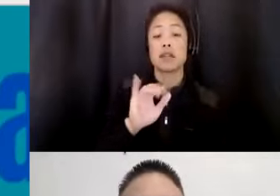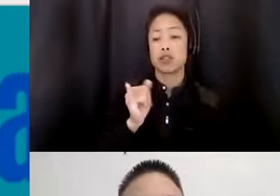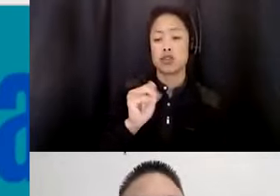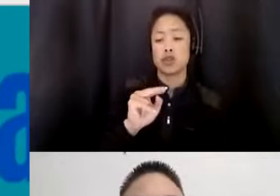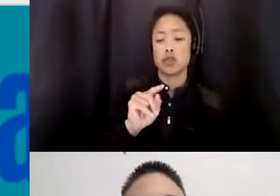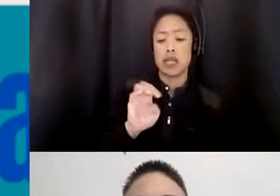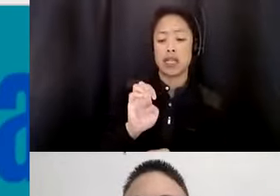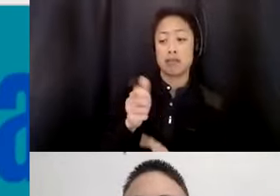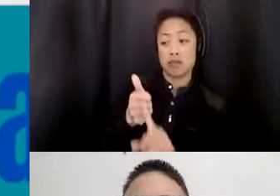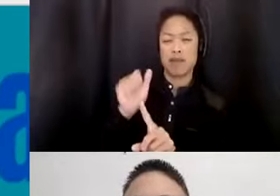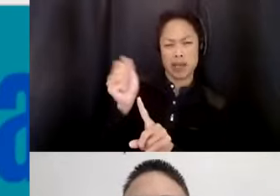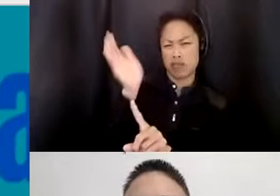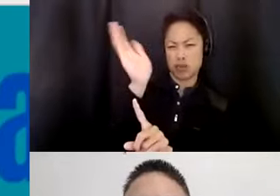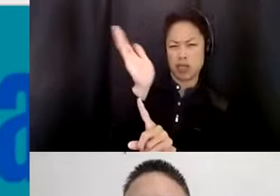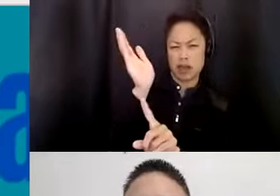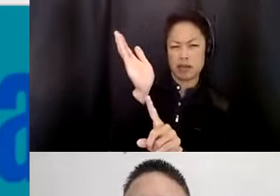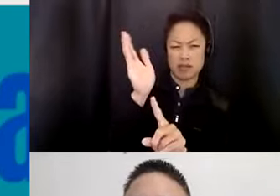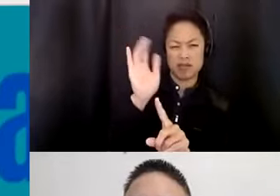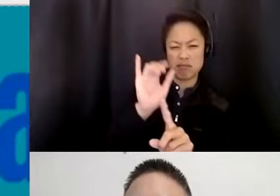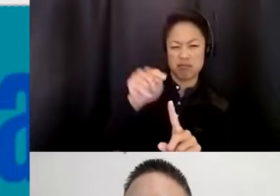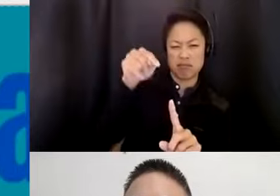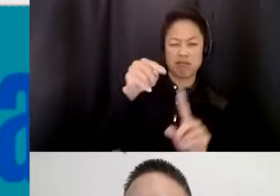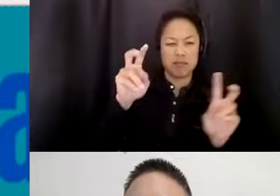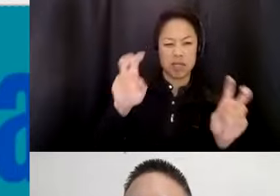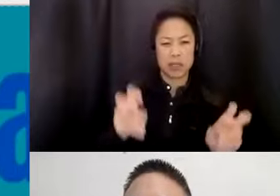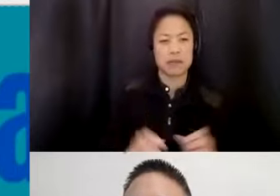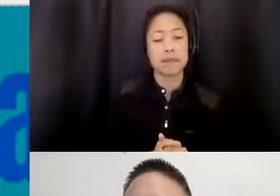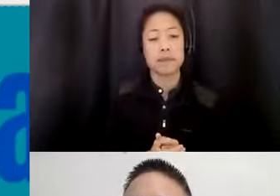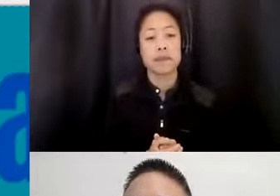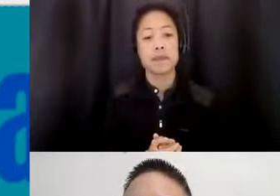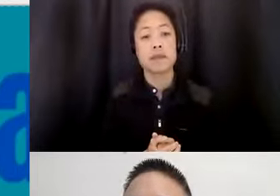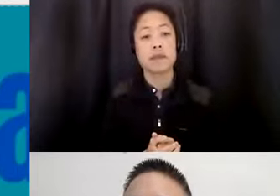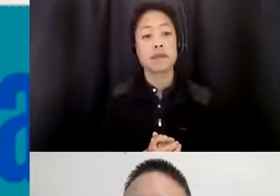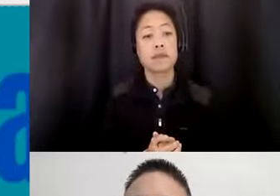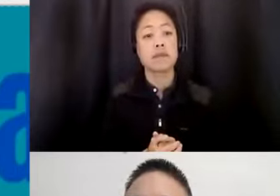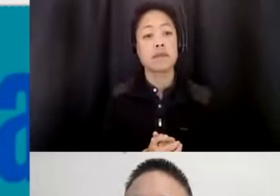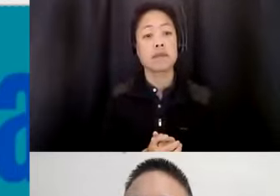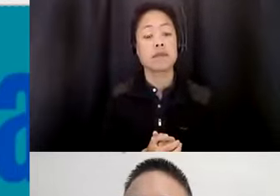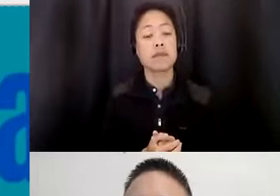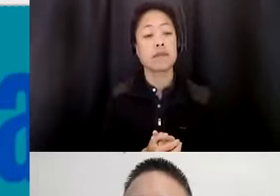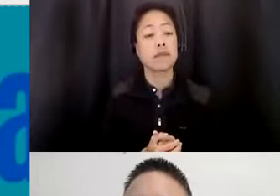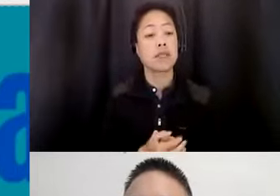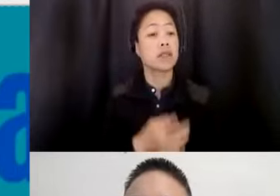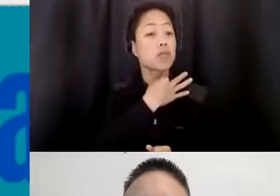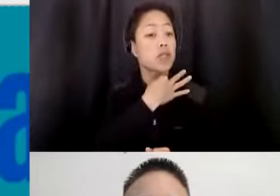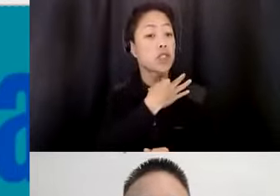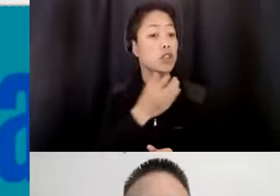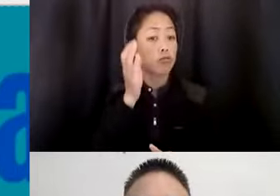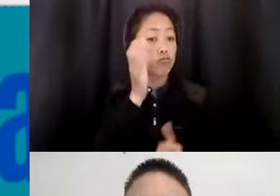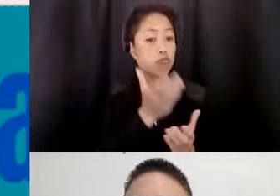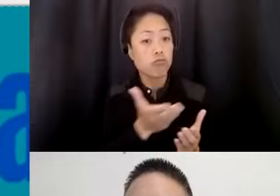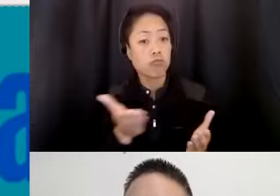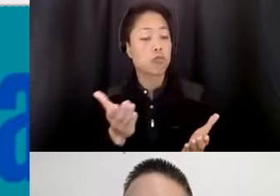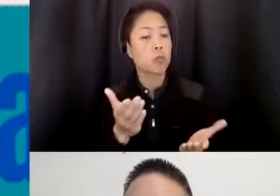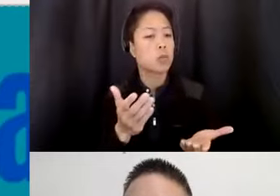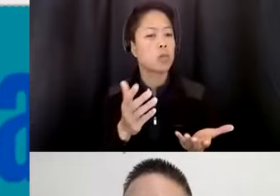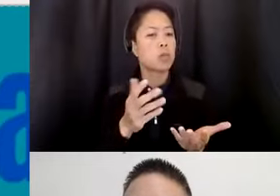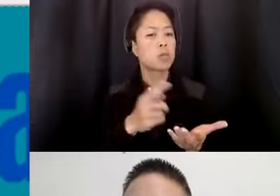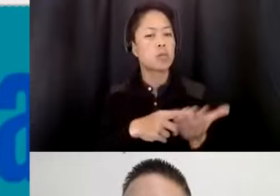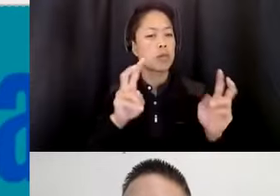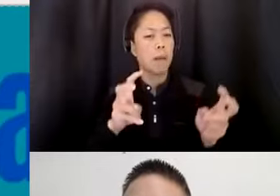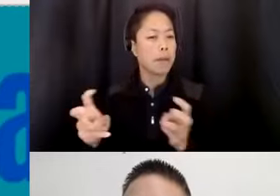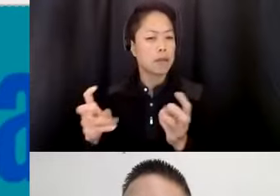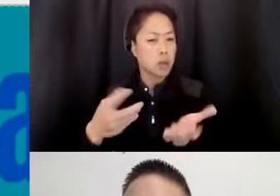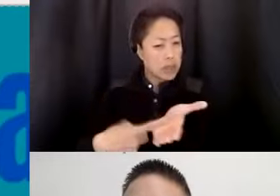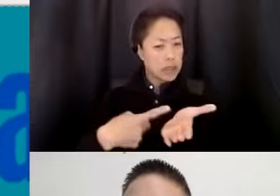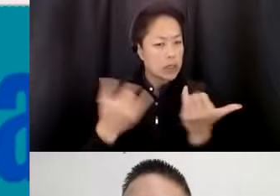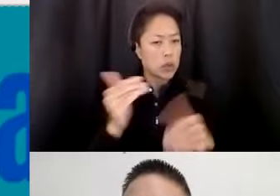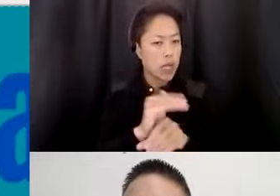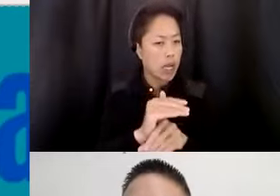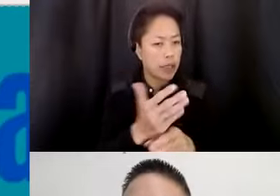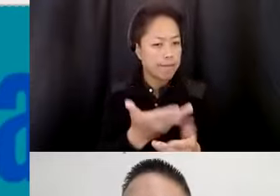We wanted to hear from folks what things you want us to focus on tonight. As neighbors,